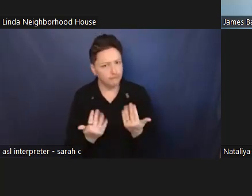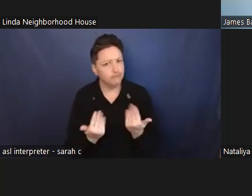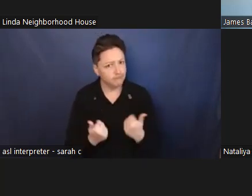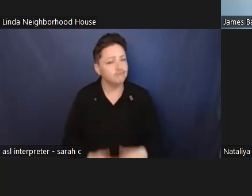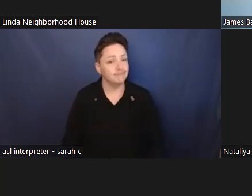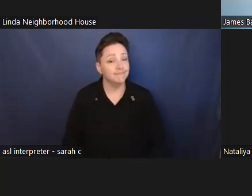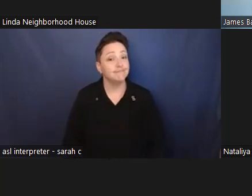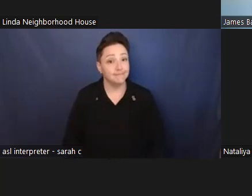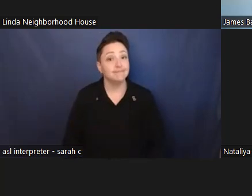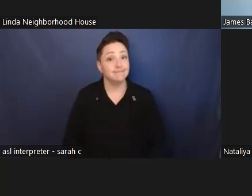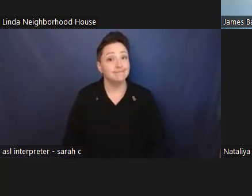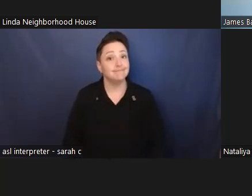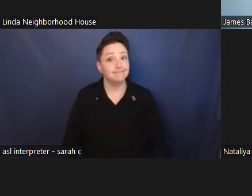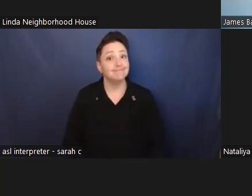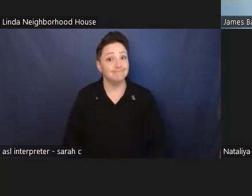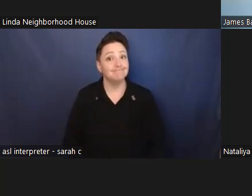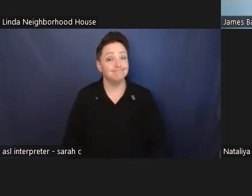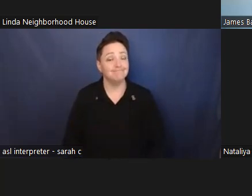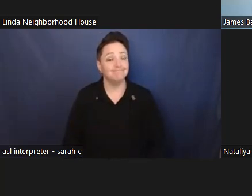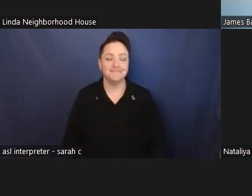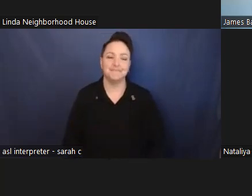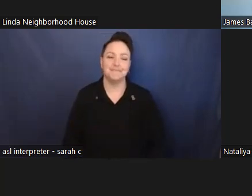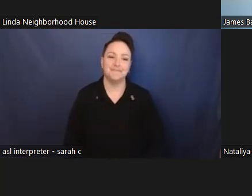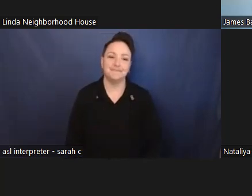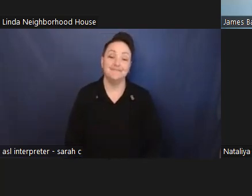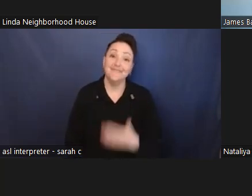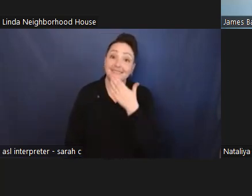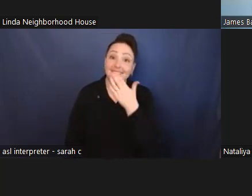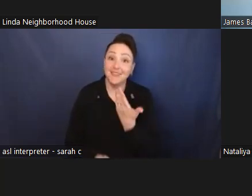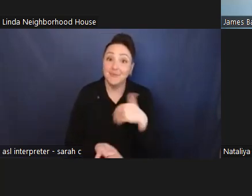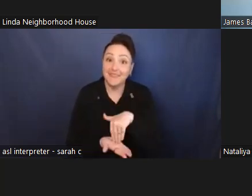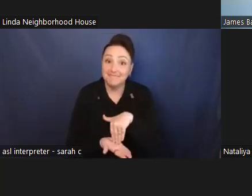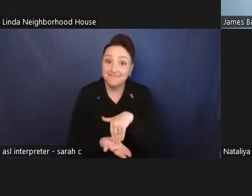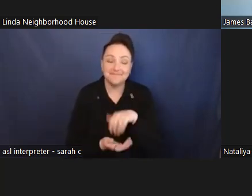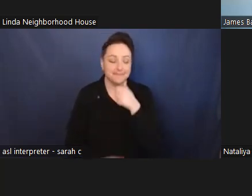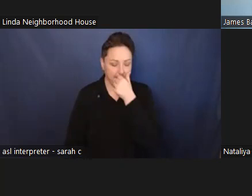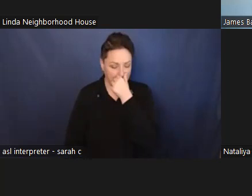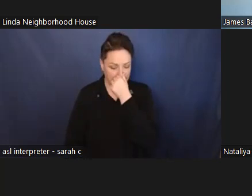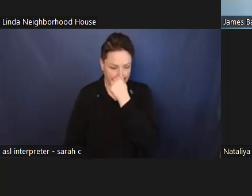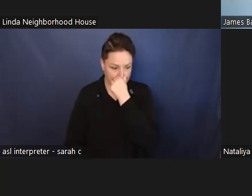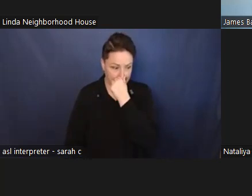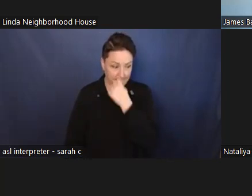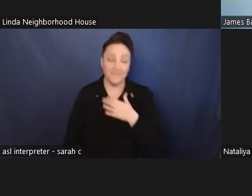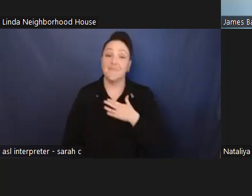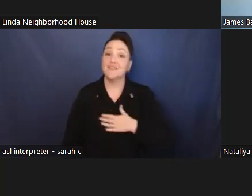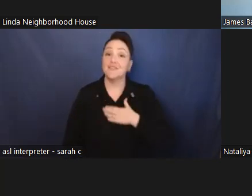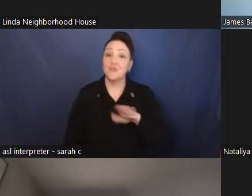on as well as we can. So thank you again. And have yourselves a good Thursday.